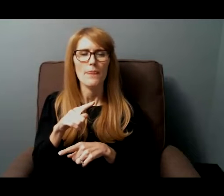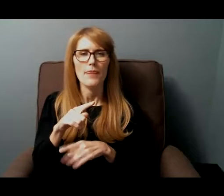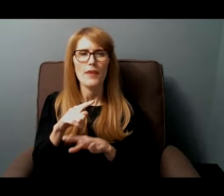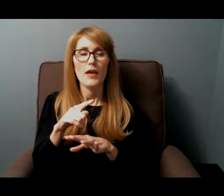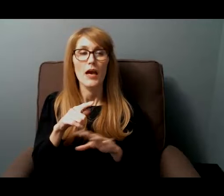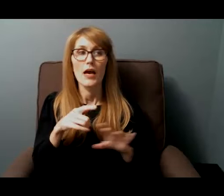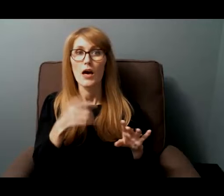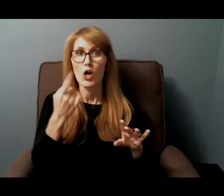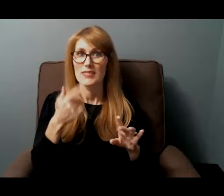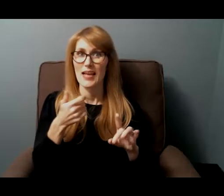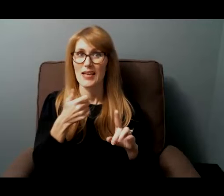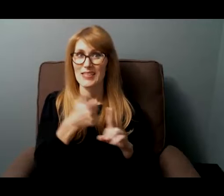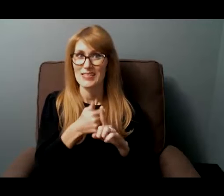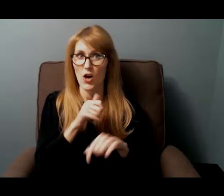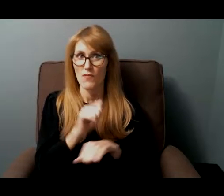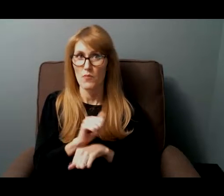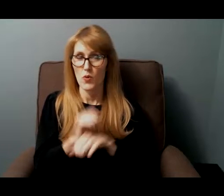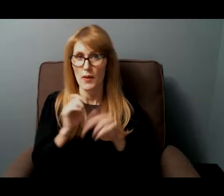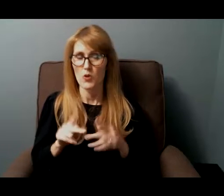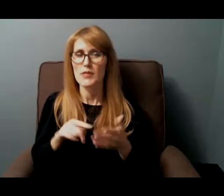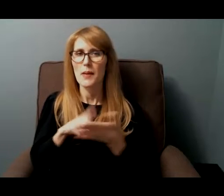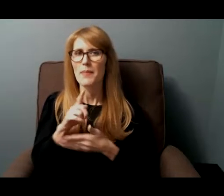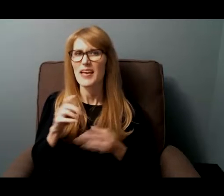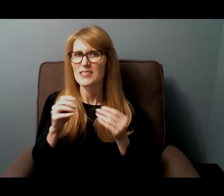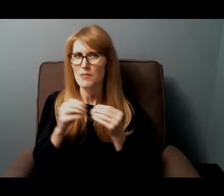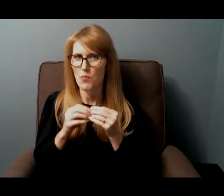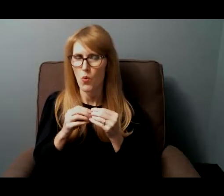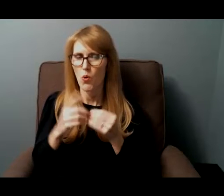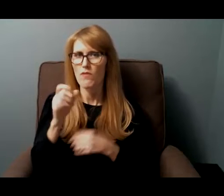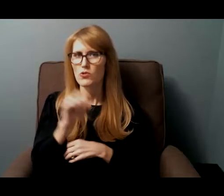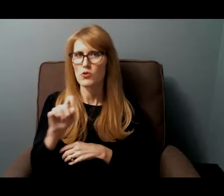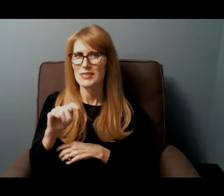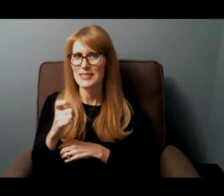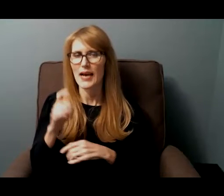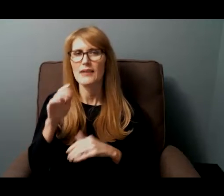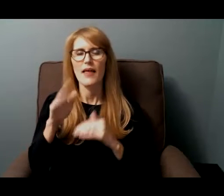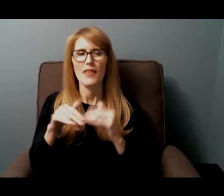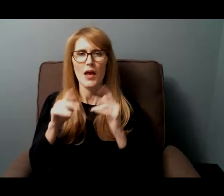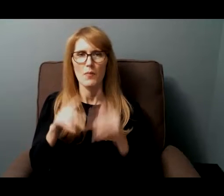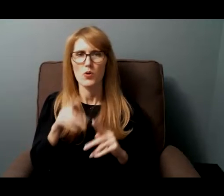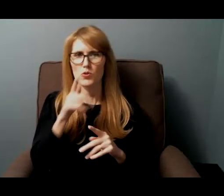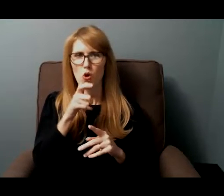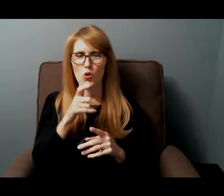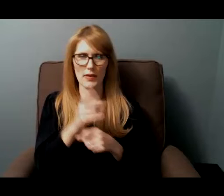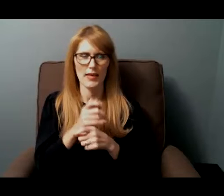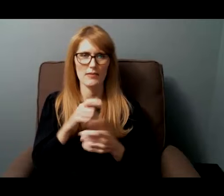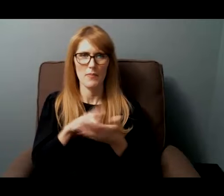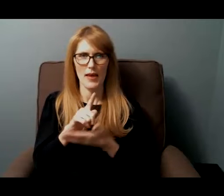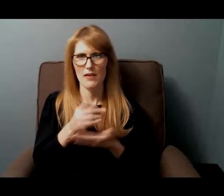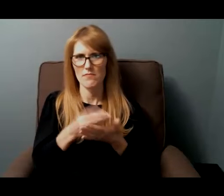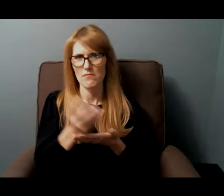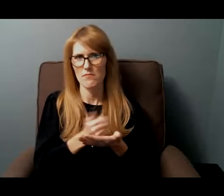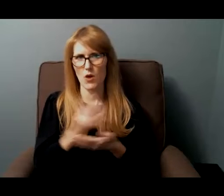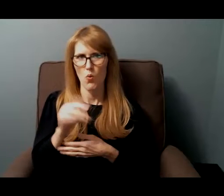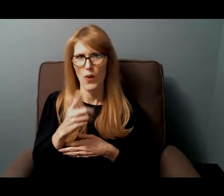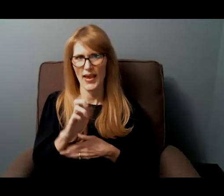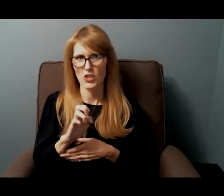in Social Security taxes than someone who is wage employed. So after we apply that .9235 deduction,